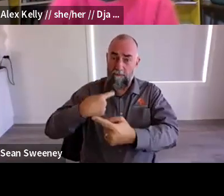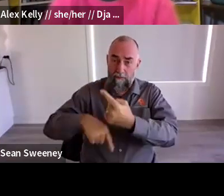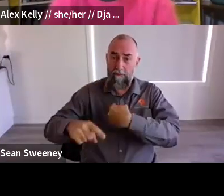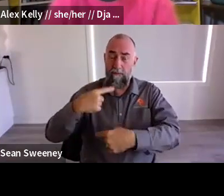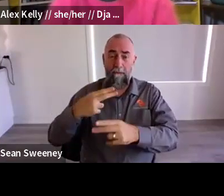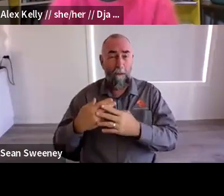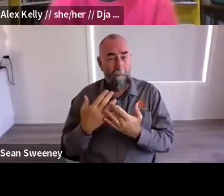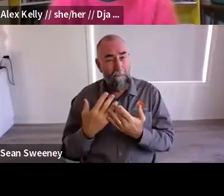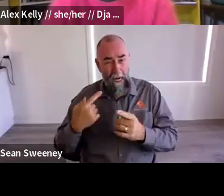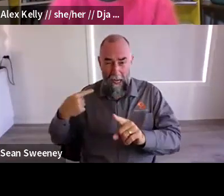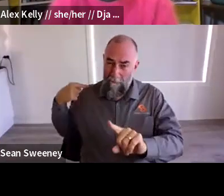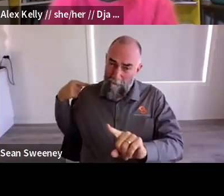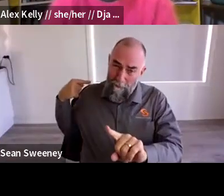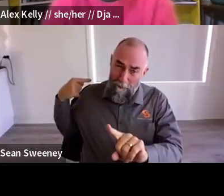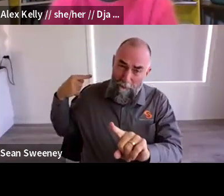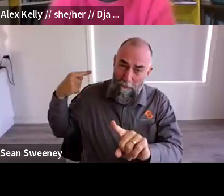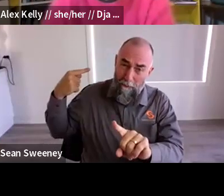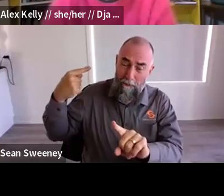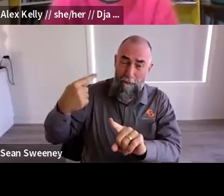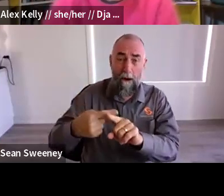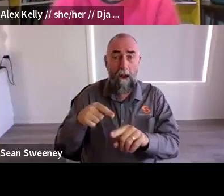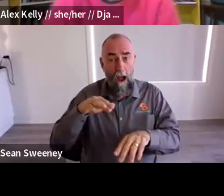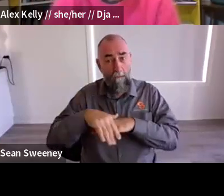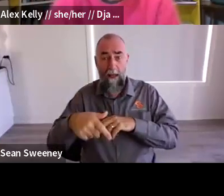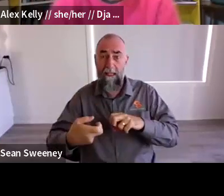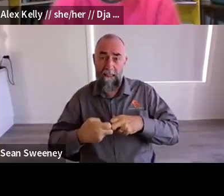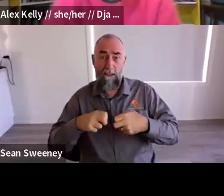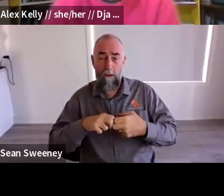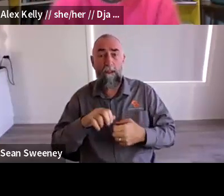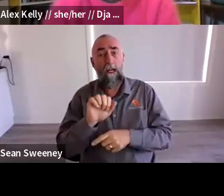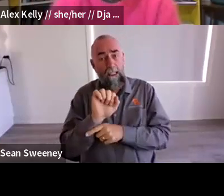to talk about science. As a leader in this space, we think that First